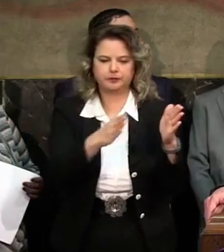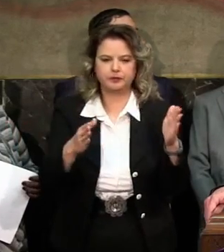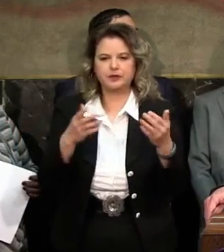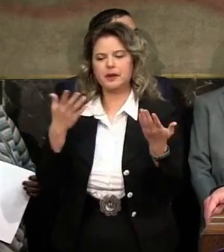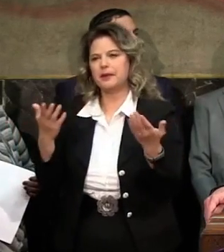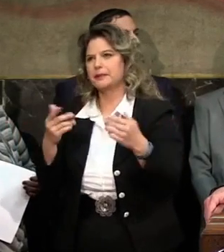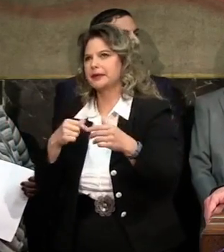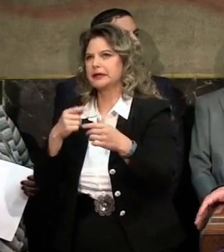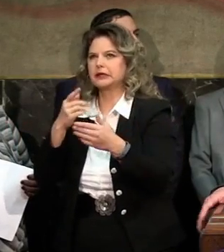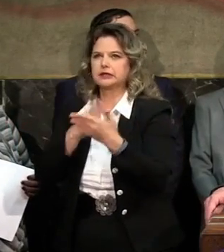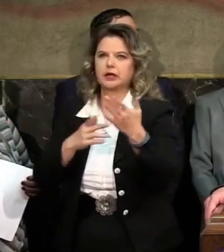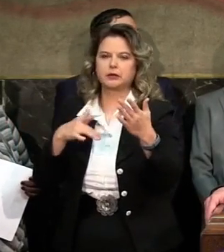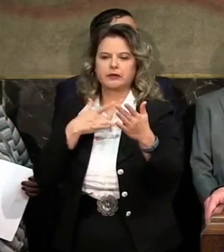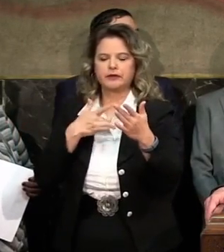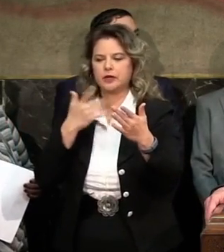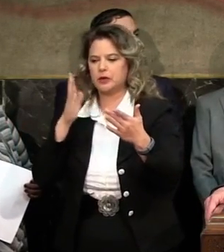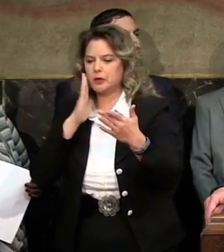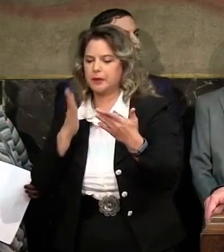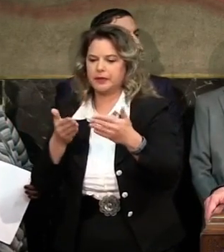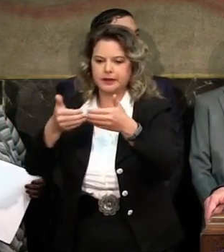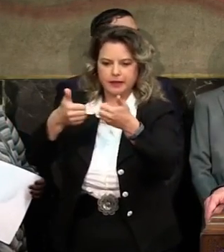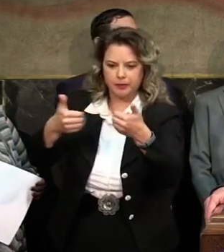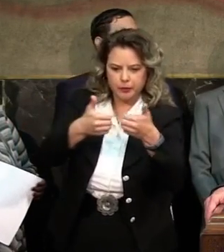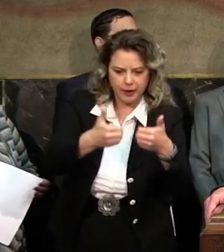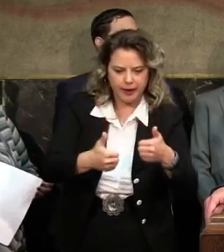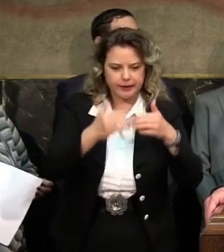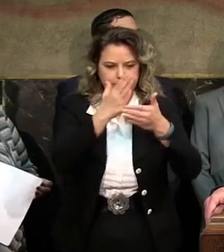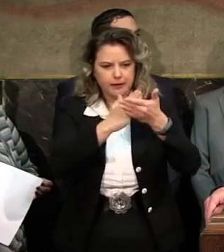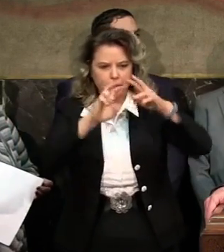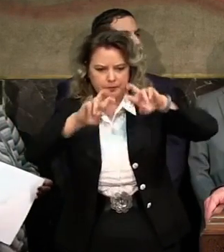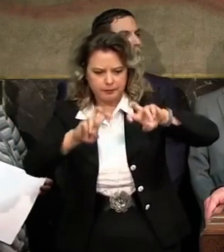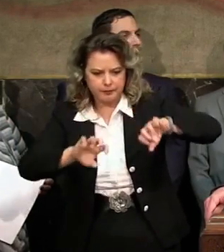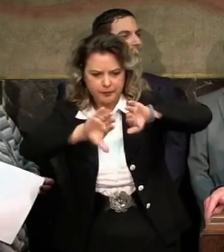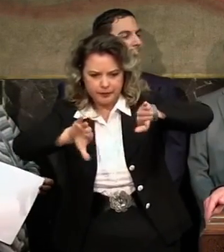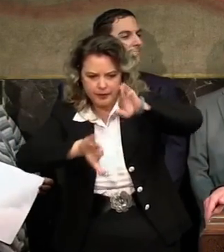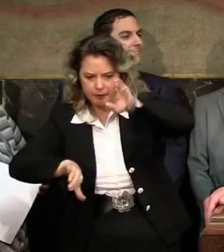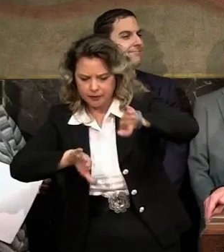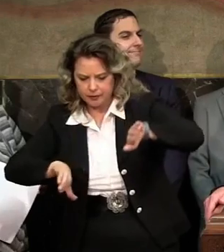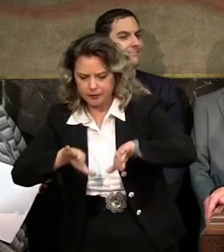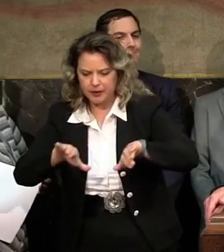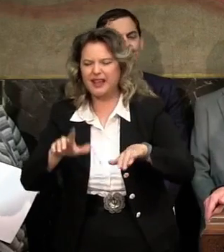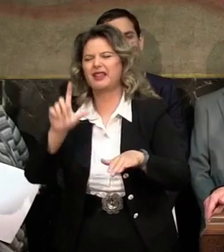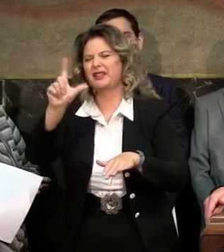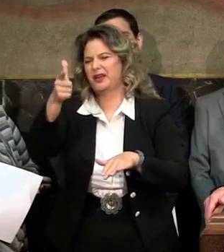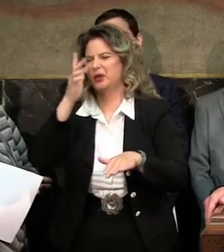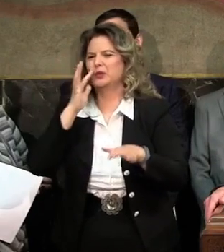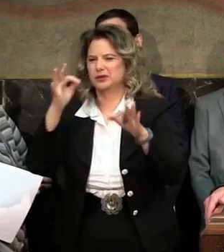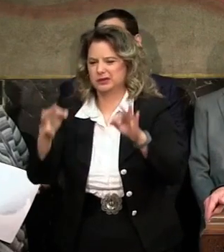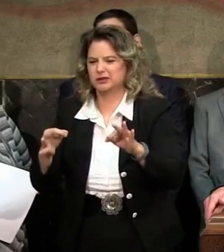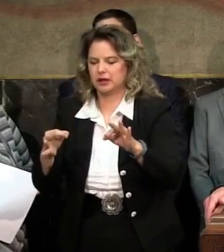going to be divided up that'll be determined later on in this process we want to direct more people to probation